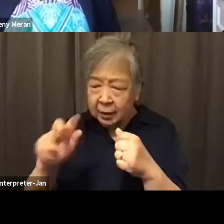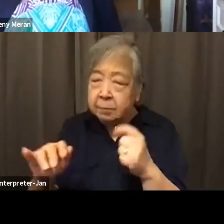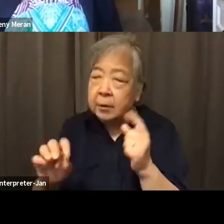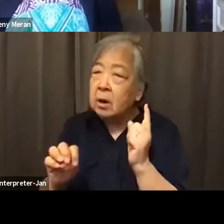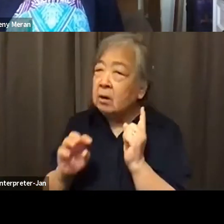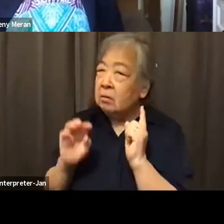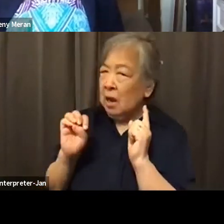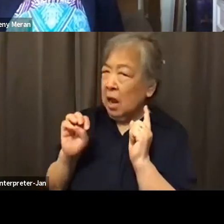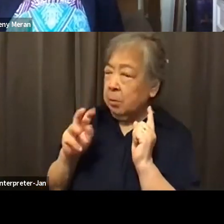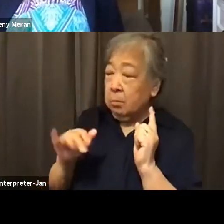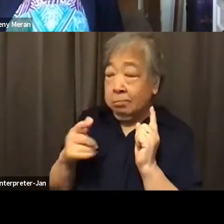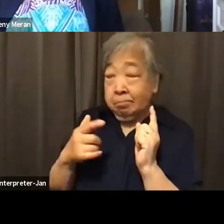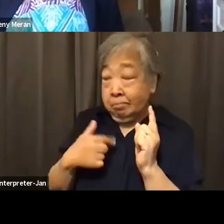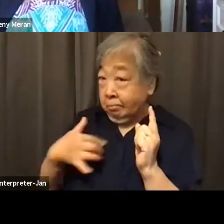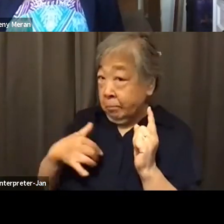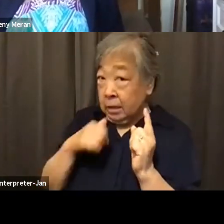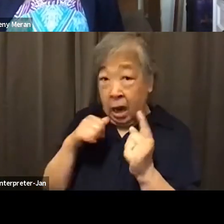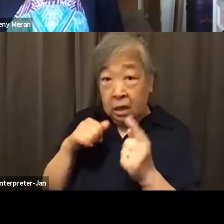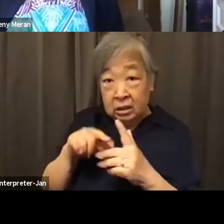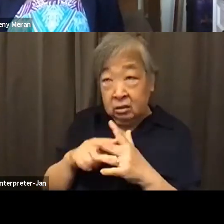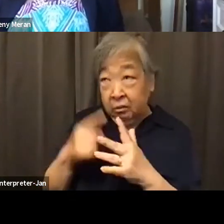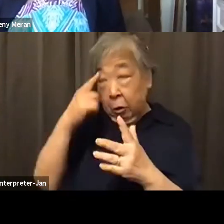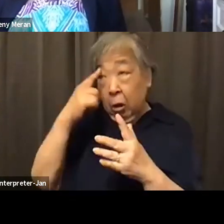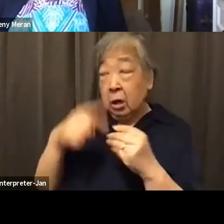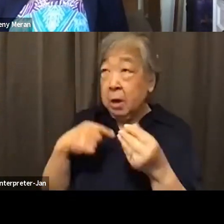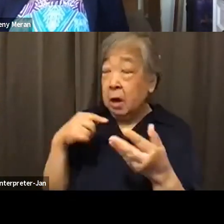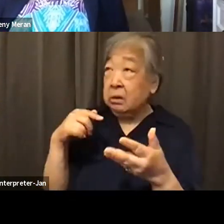abroad until I declared my international relations